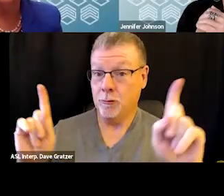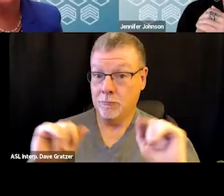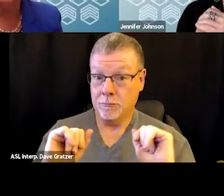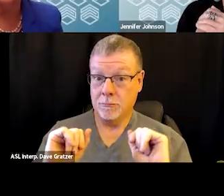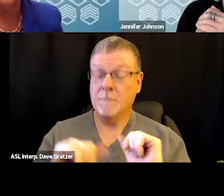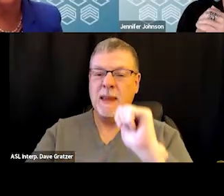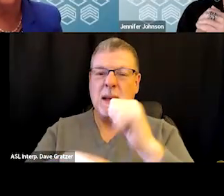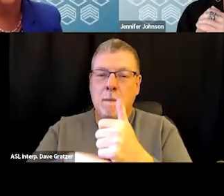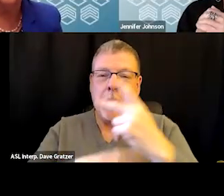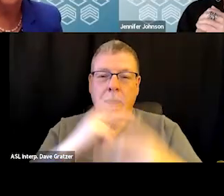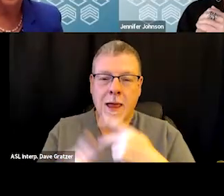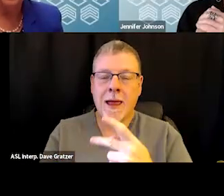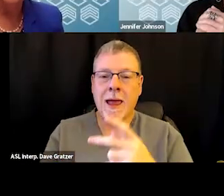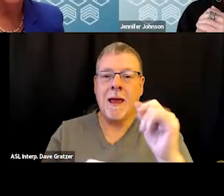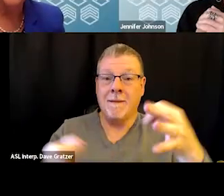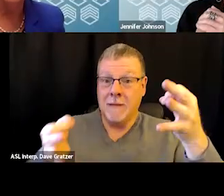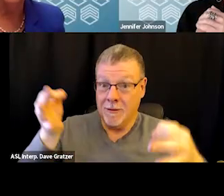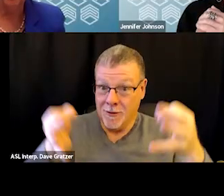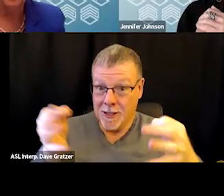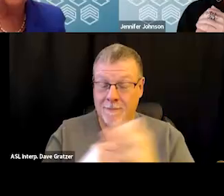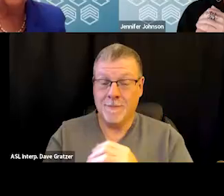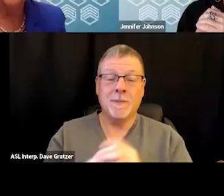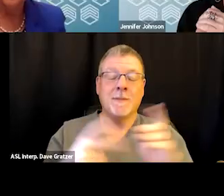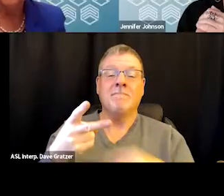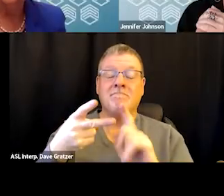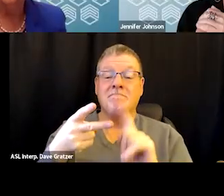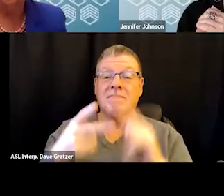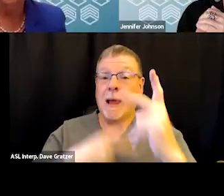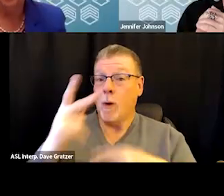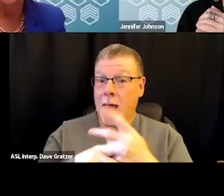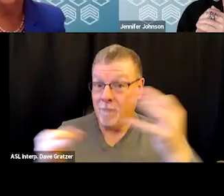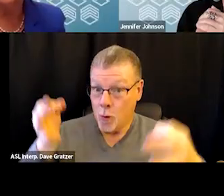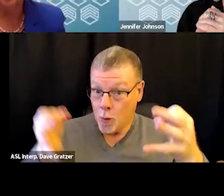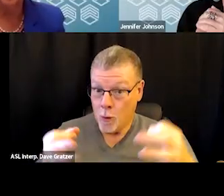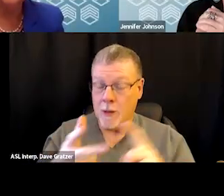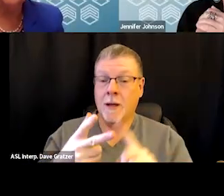based on the type of hearing, uh, the type of court, uh, the court partner's role,